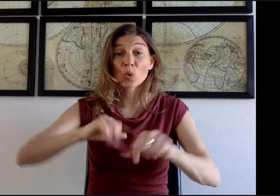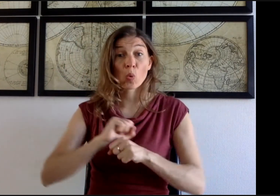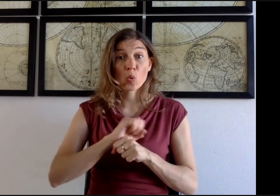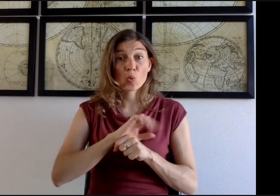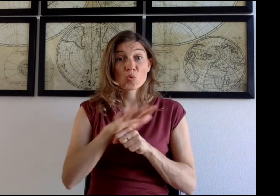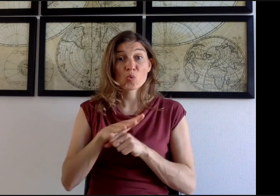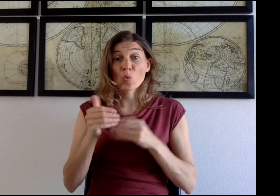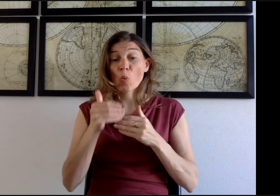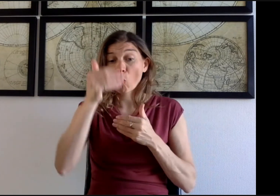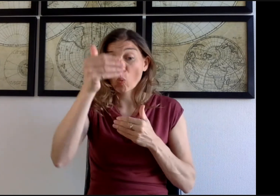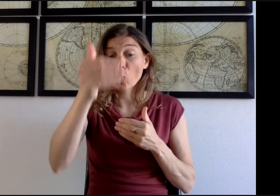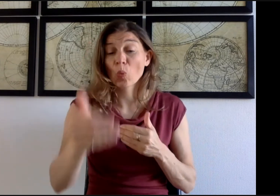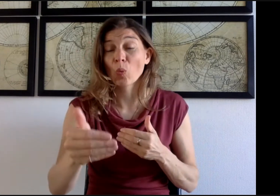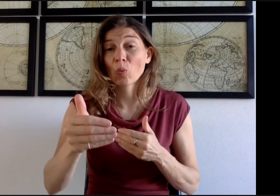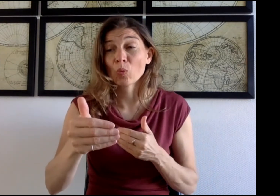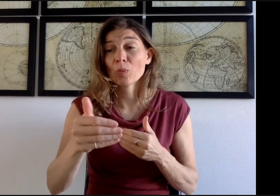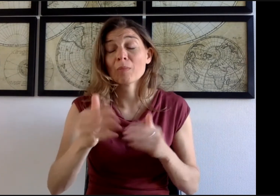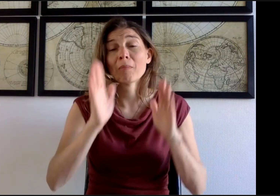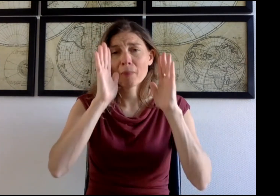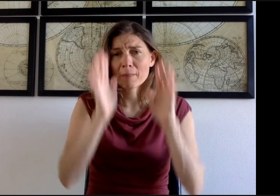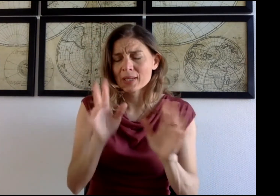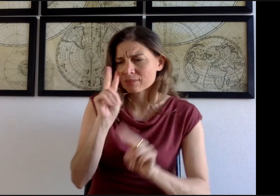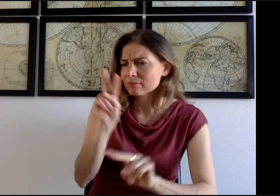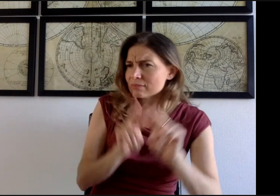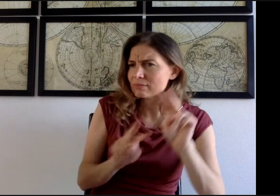and reduce their opportunities to access employment